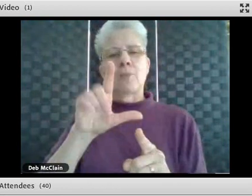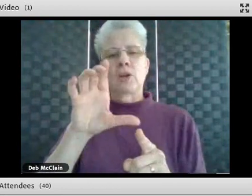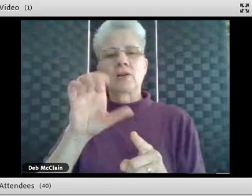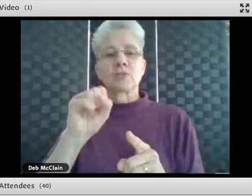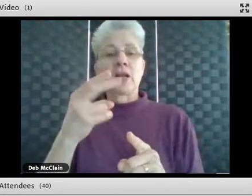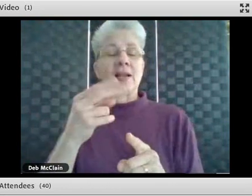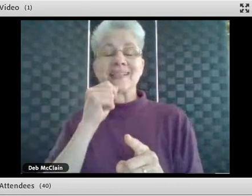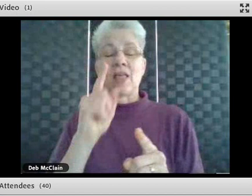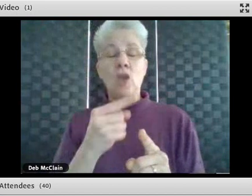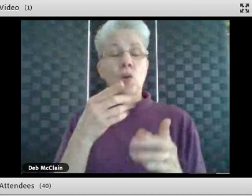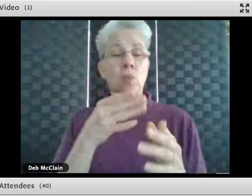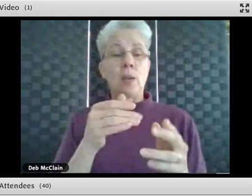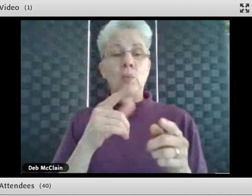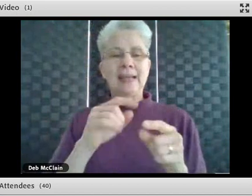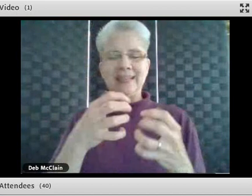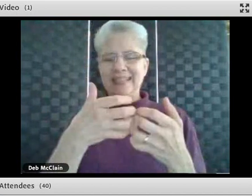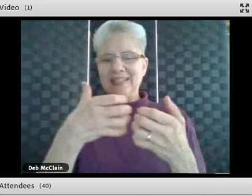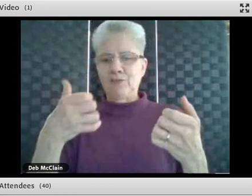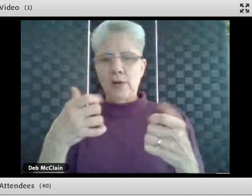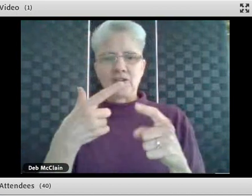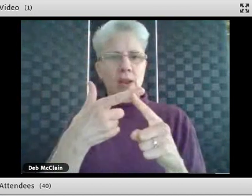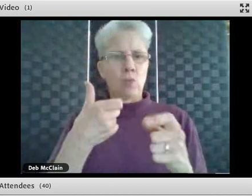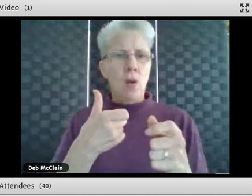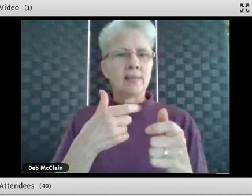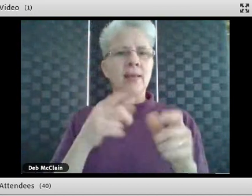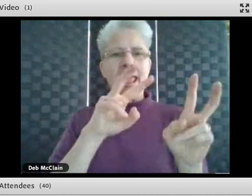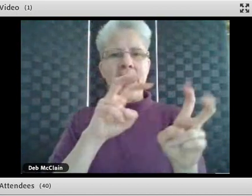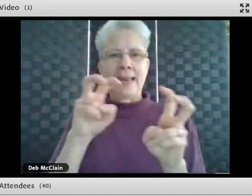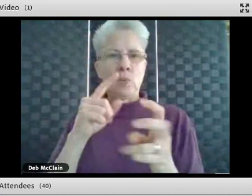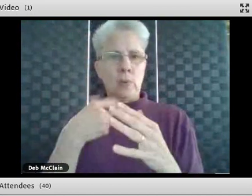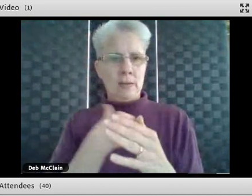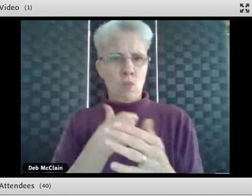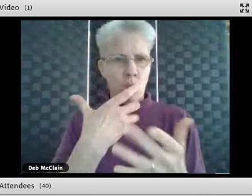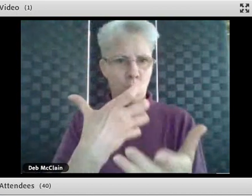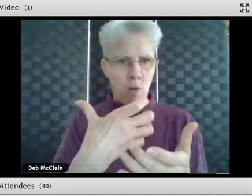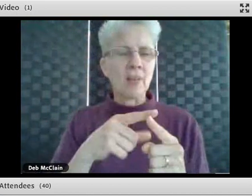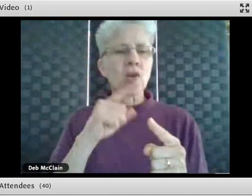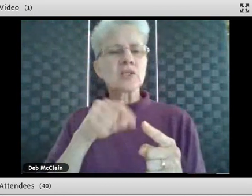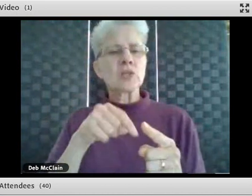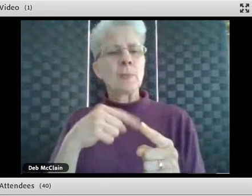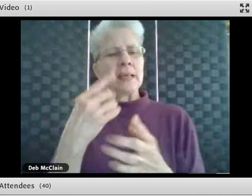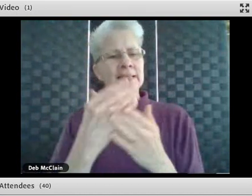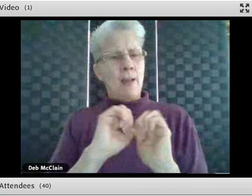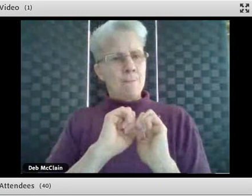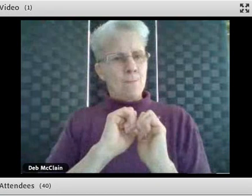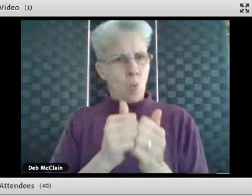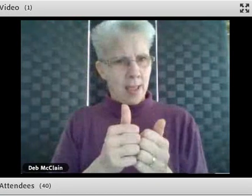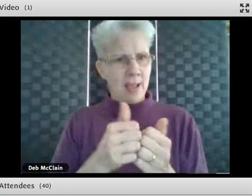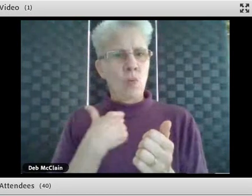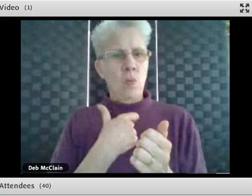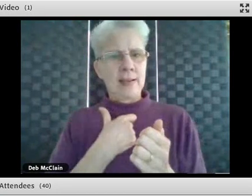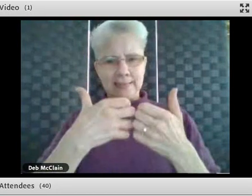that we can differentiate between headings. But there has to be some way, right? So we'll talk about that.